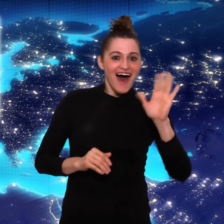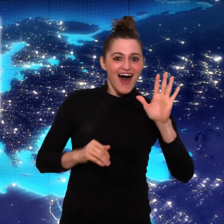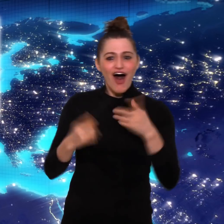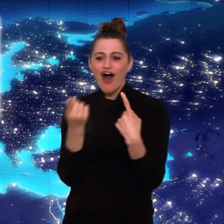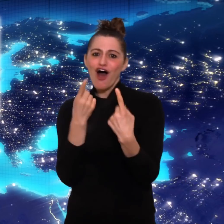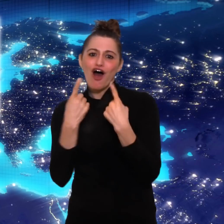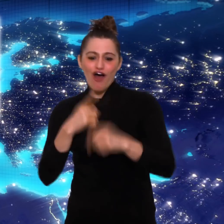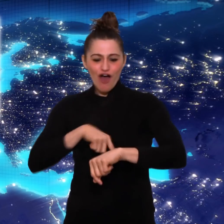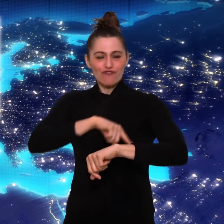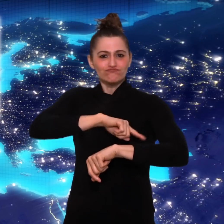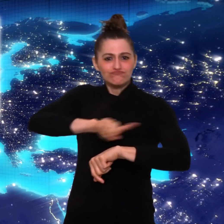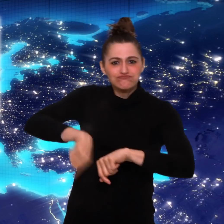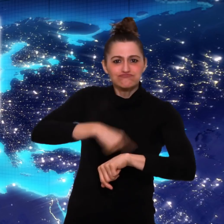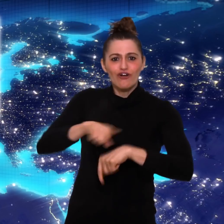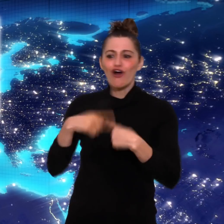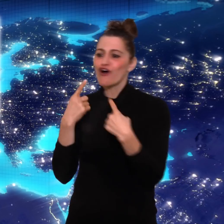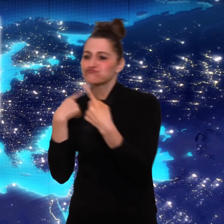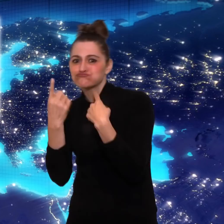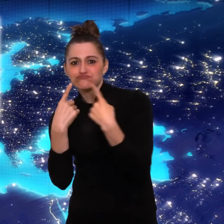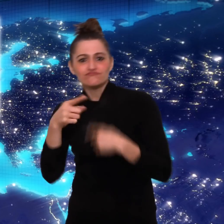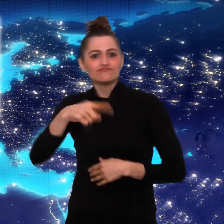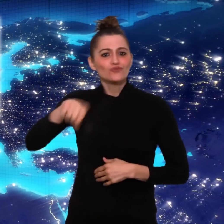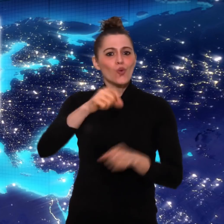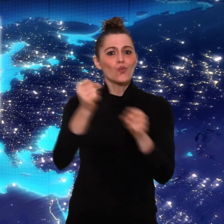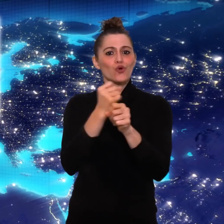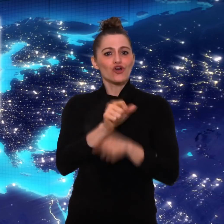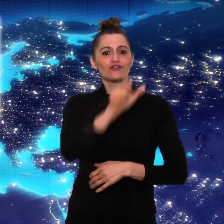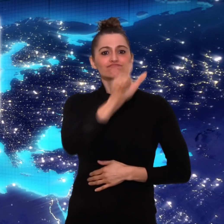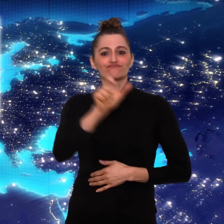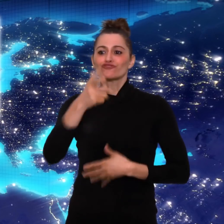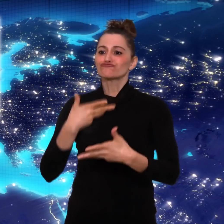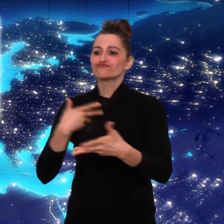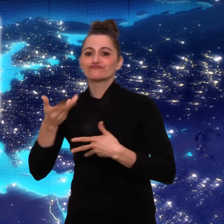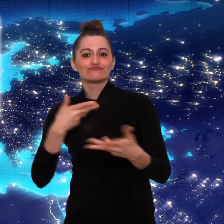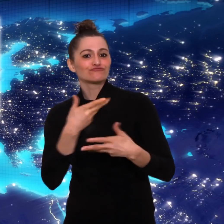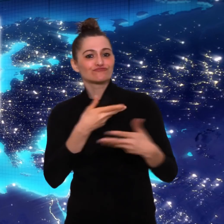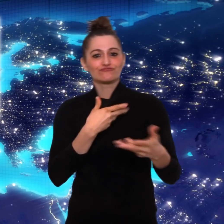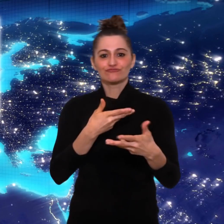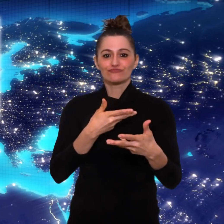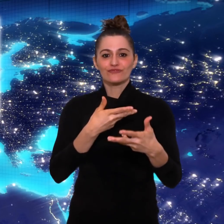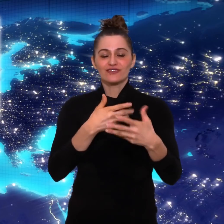talking with the staff.